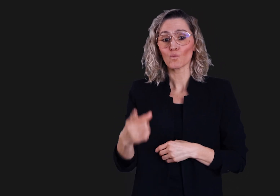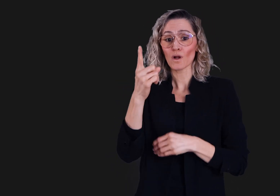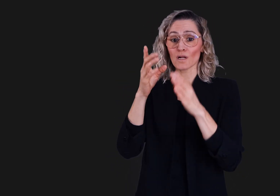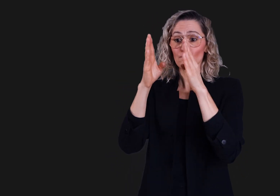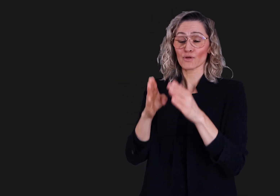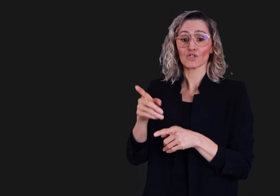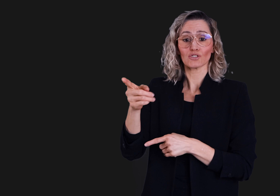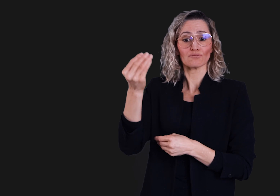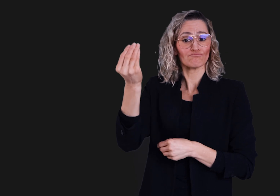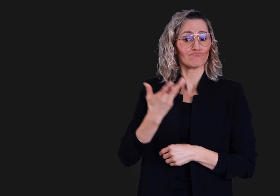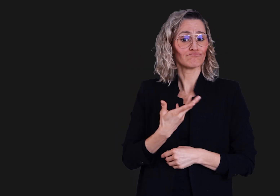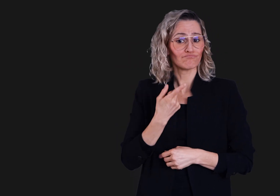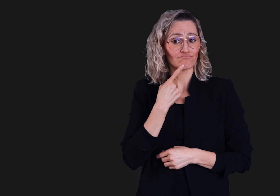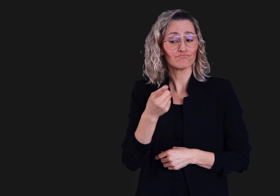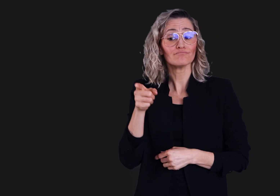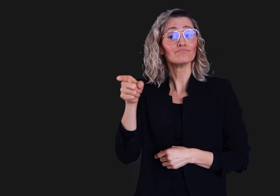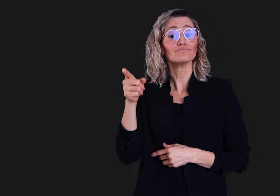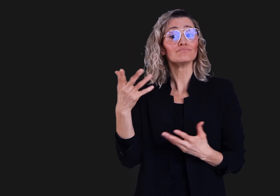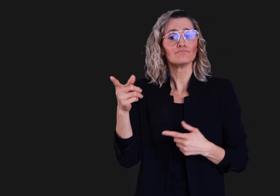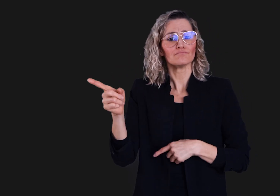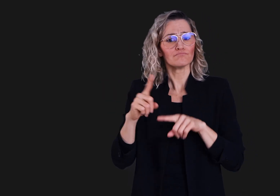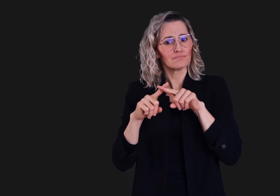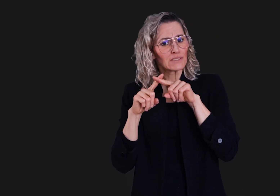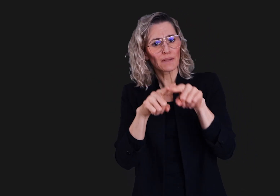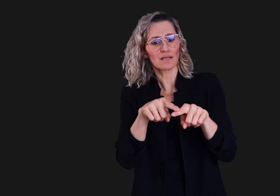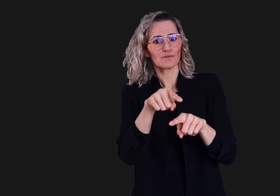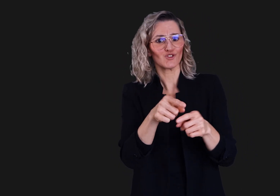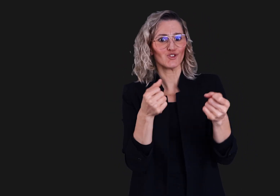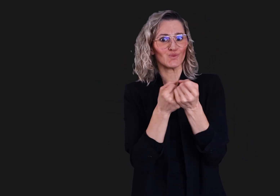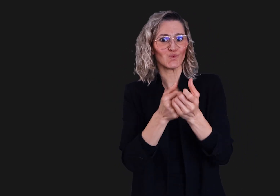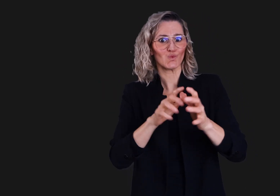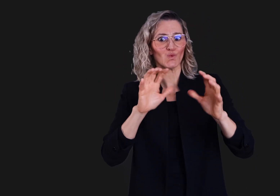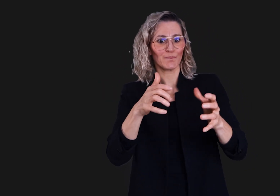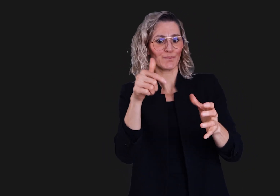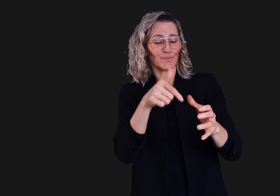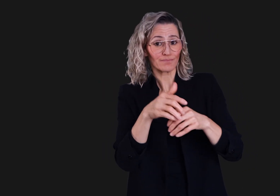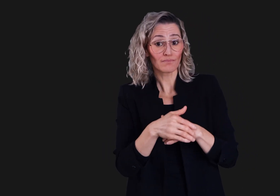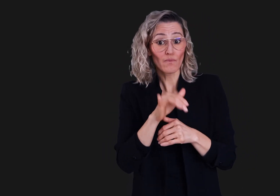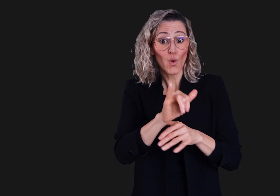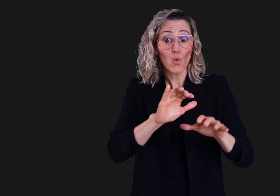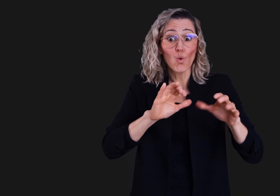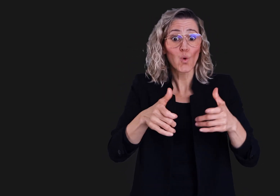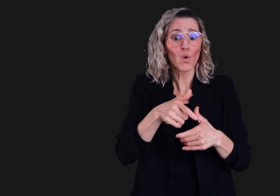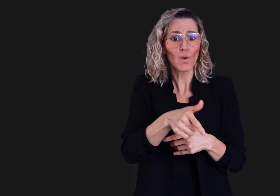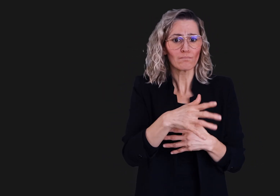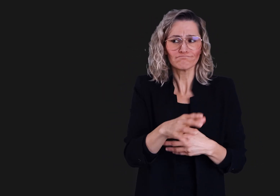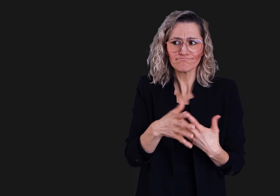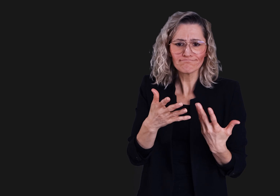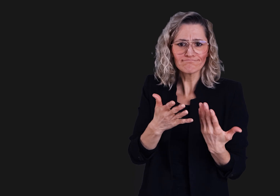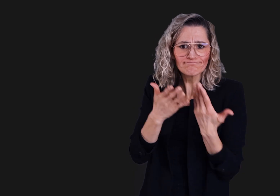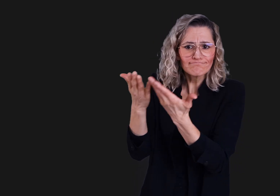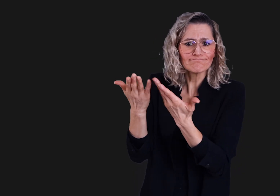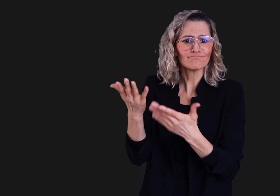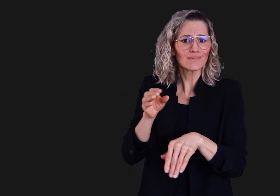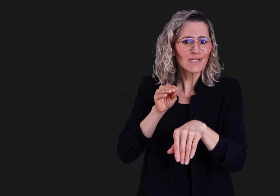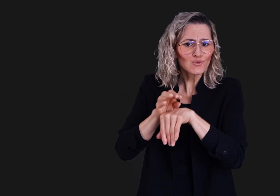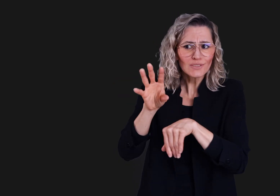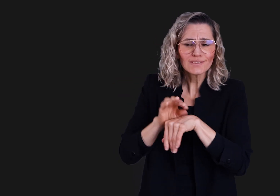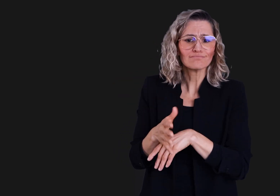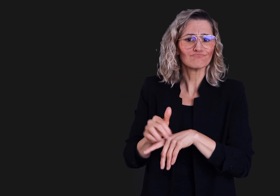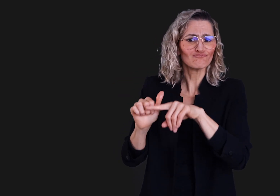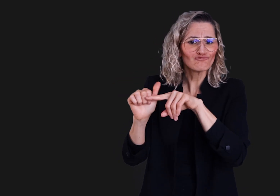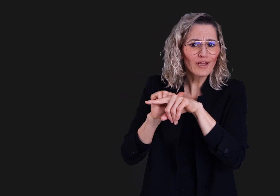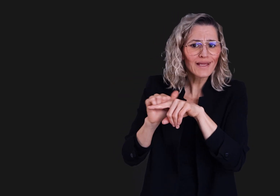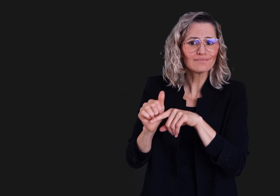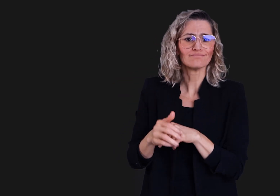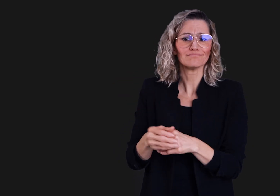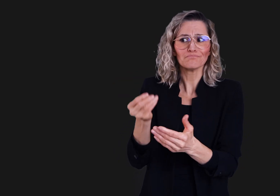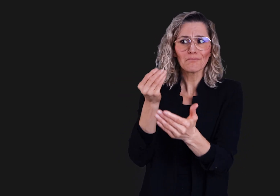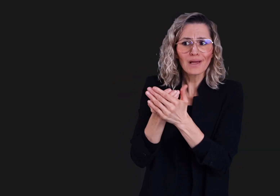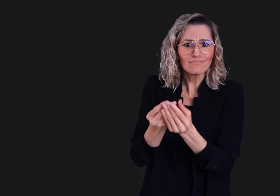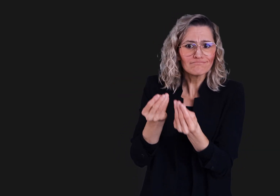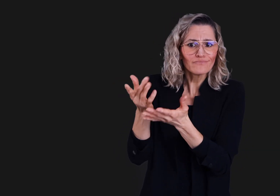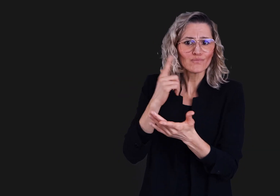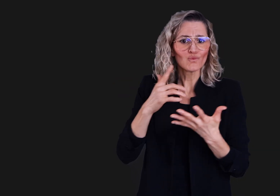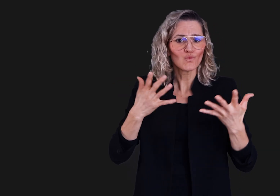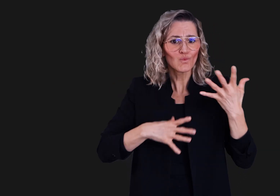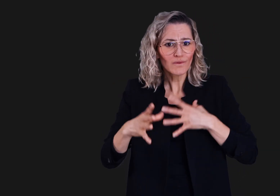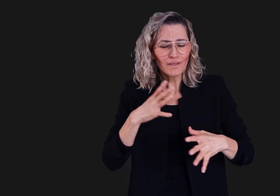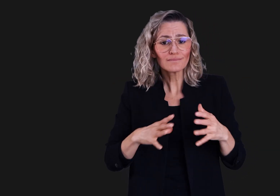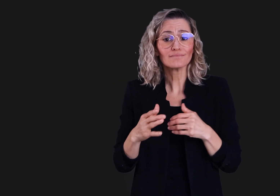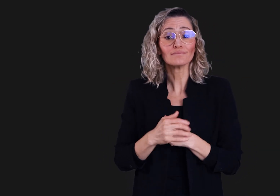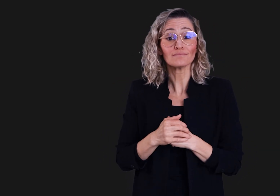One person told us about a support group that they had depended on. This group gave them counselling, training, and money for clothing.